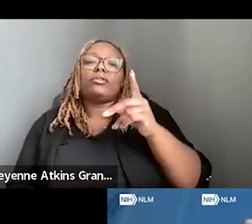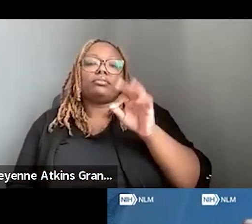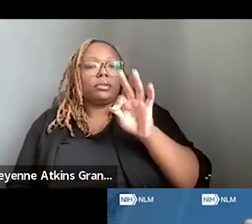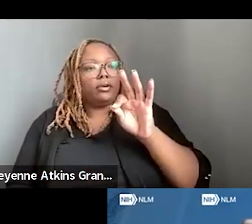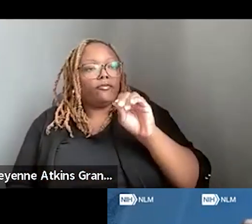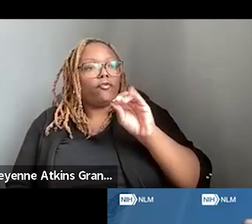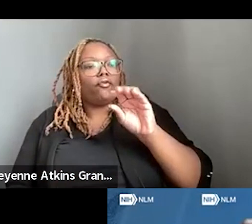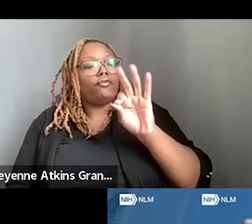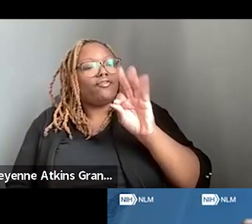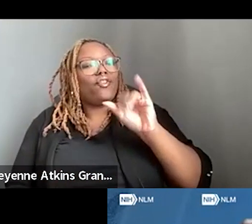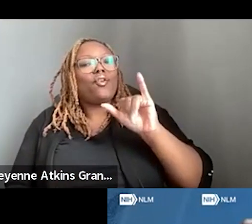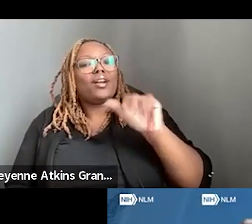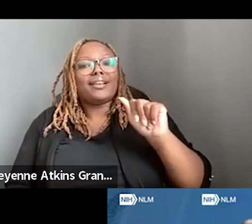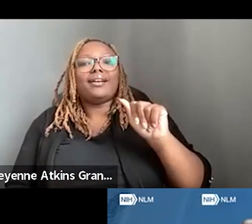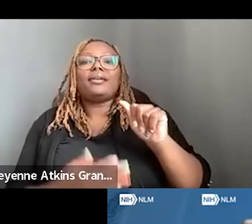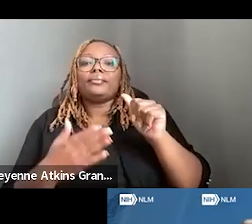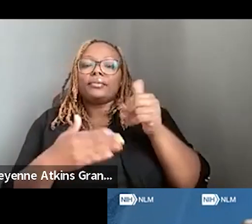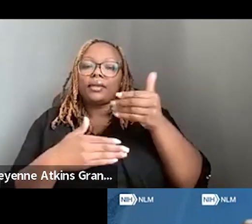You would not be able to call IT central to get that copy.